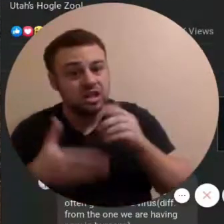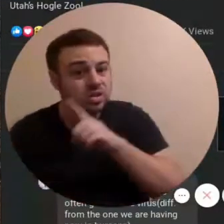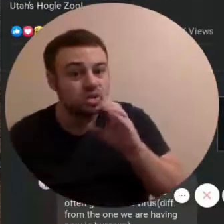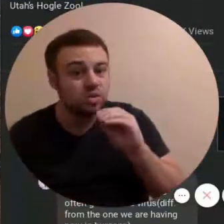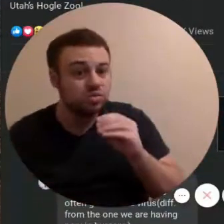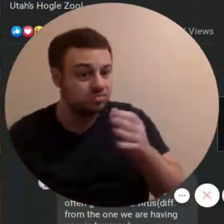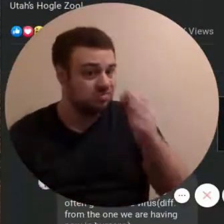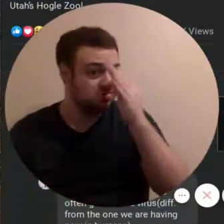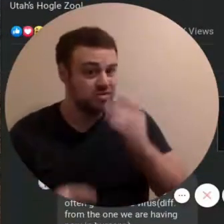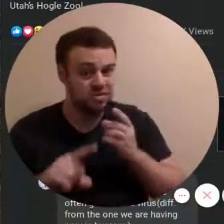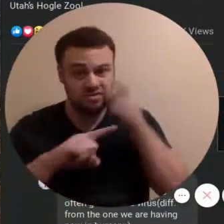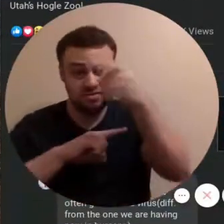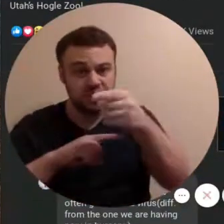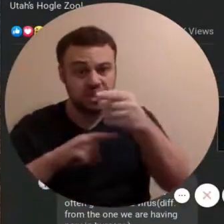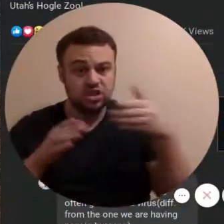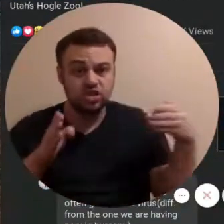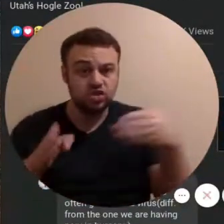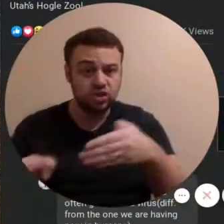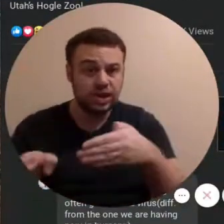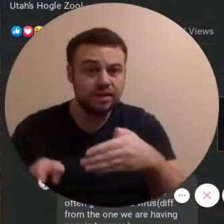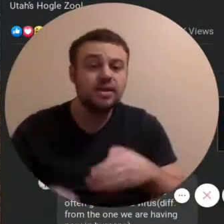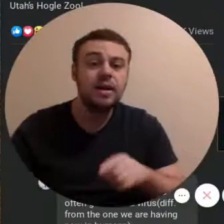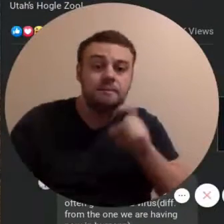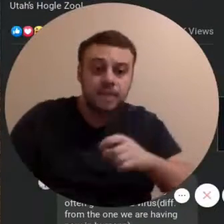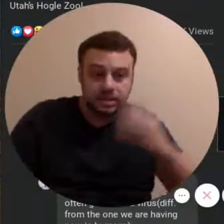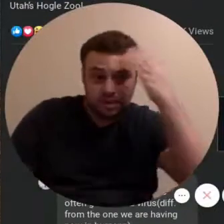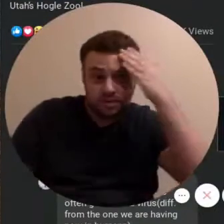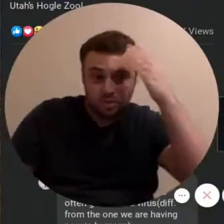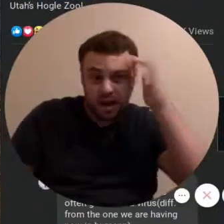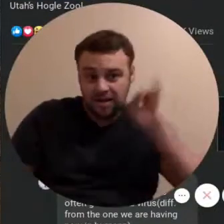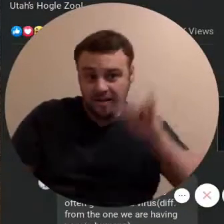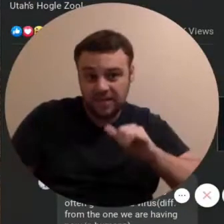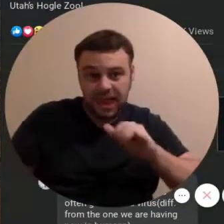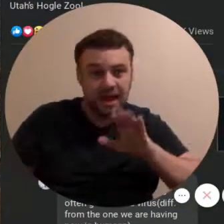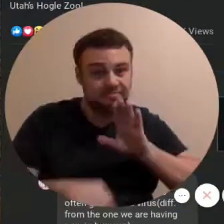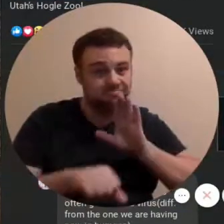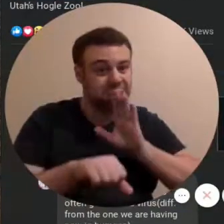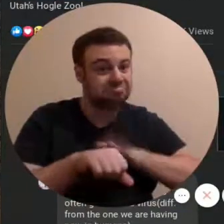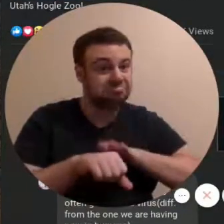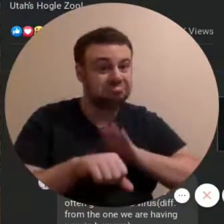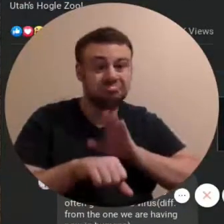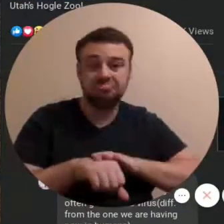So it is something to be aware of. They do really like to stay away from people. They don't